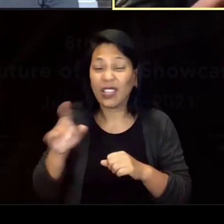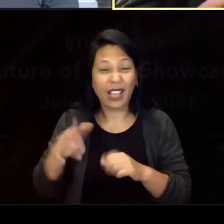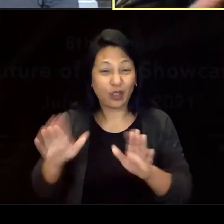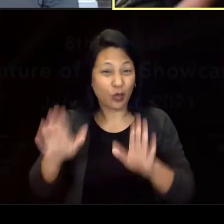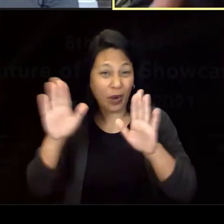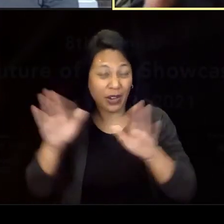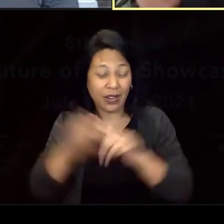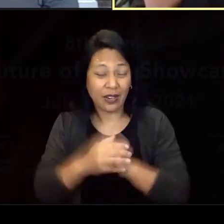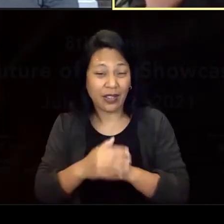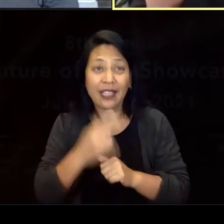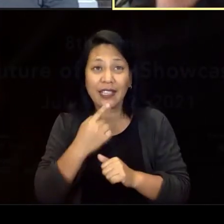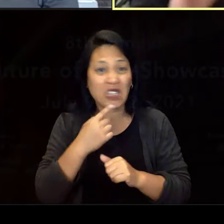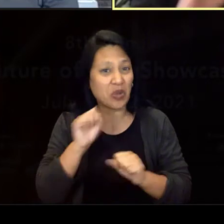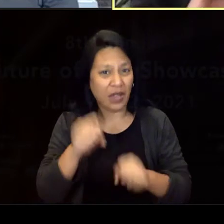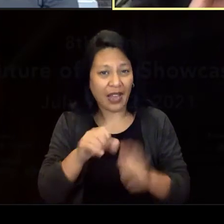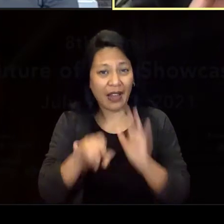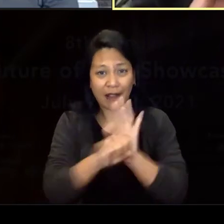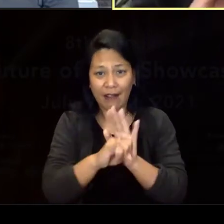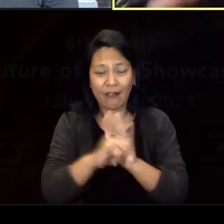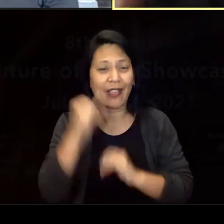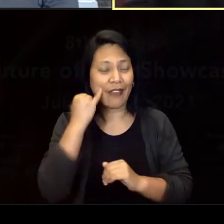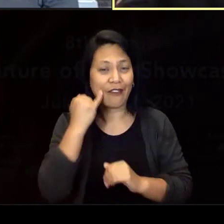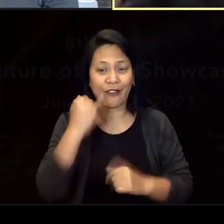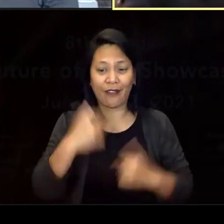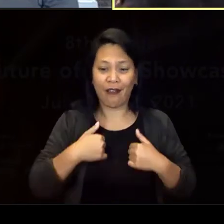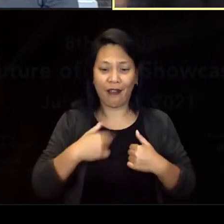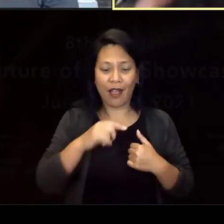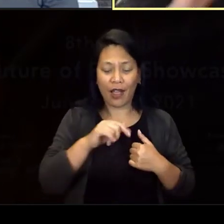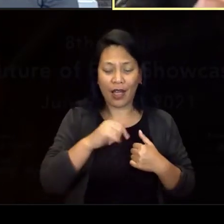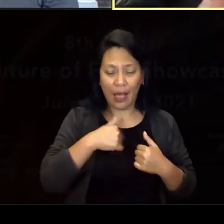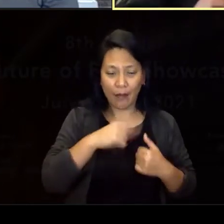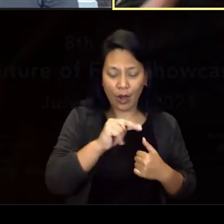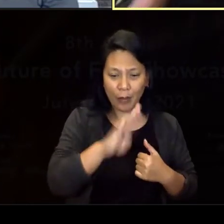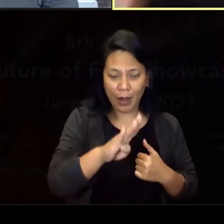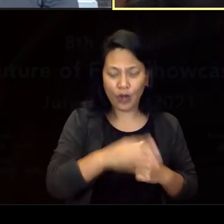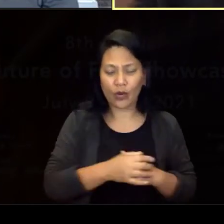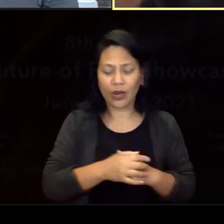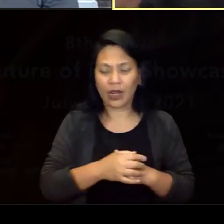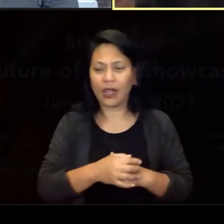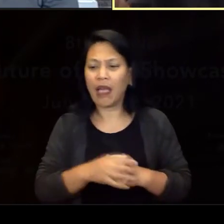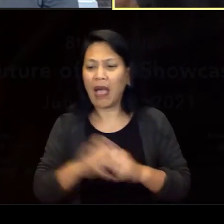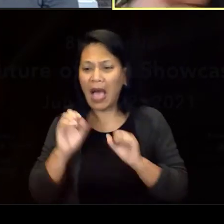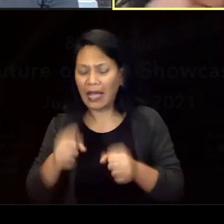Um, and also, you know, I can be seen for these roles or I can be seen for those roles.